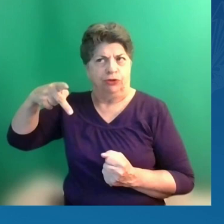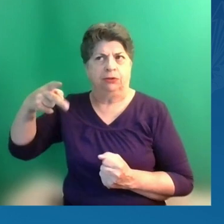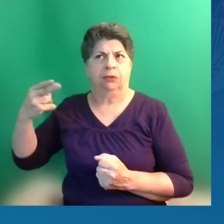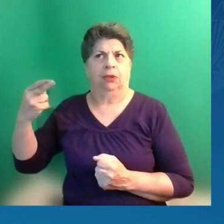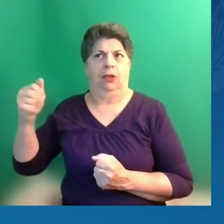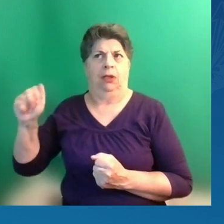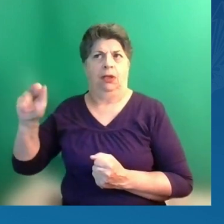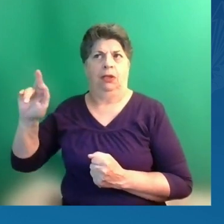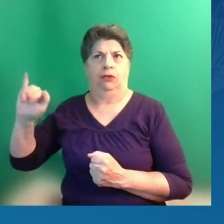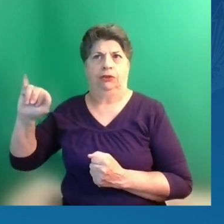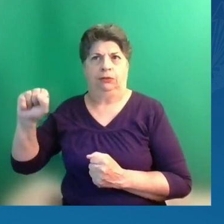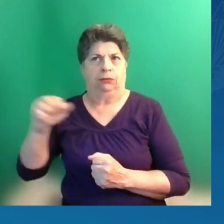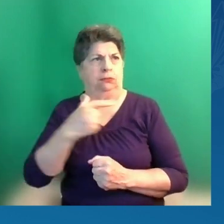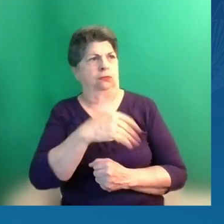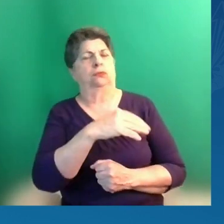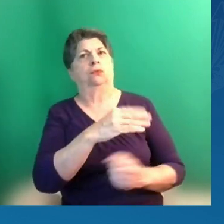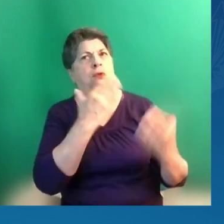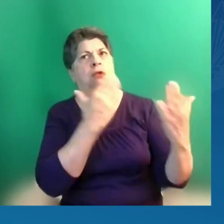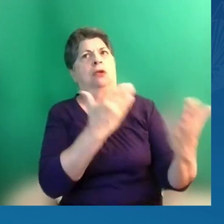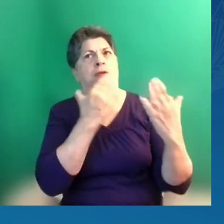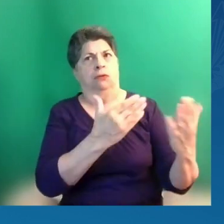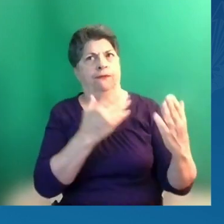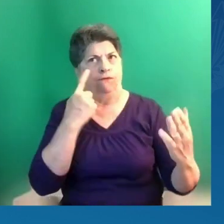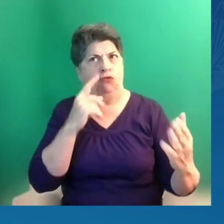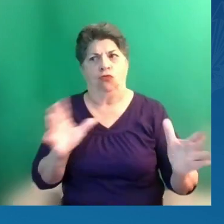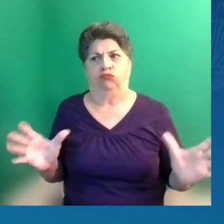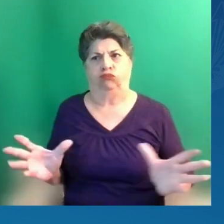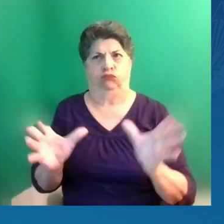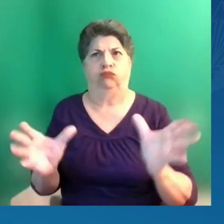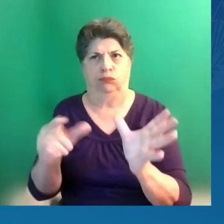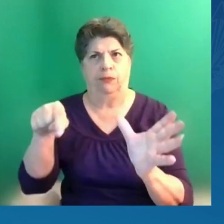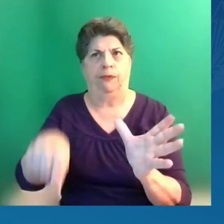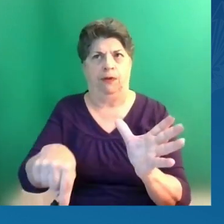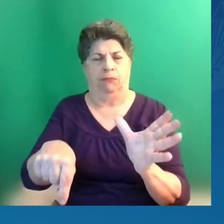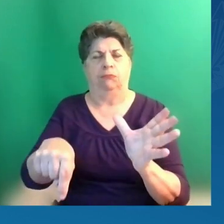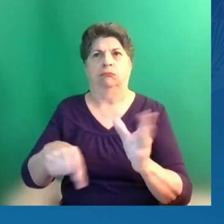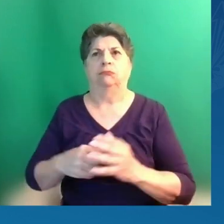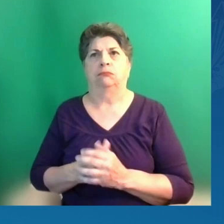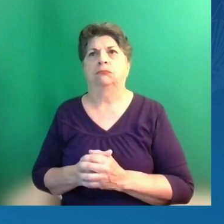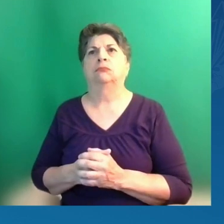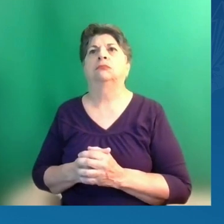while preserving one of our greatest treasures for many generations to come. Thank you very much.